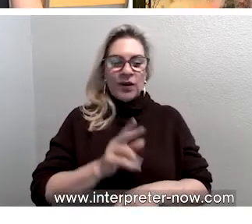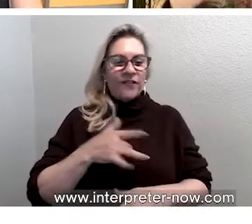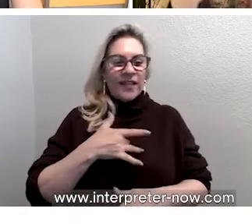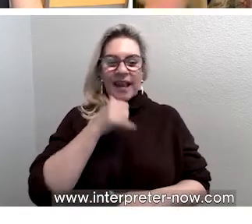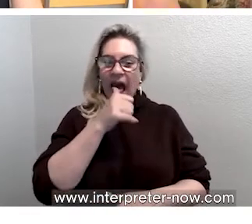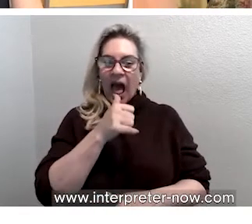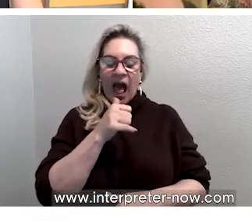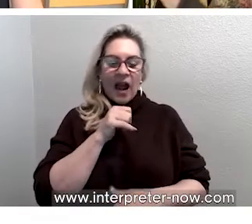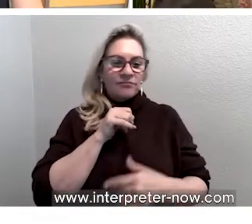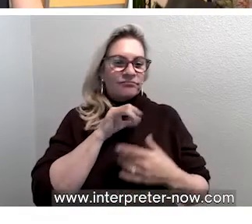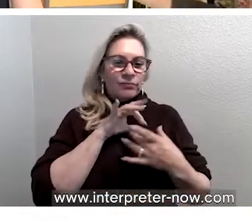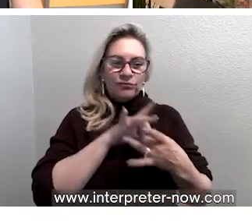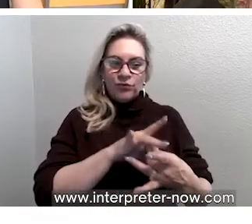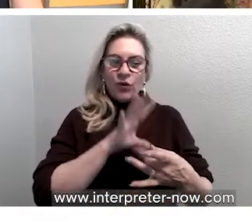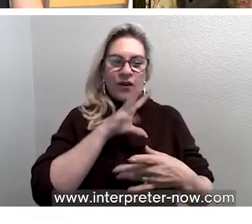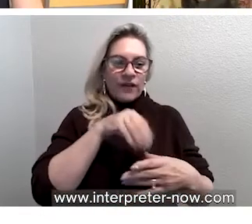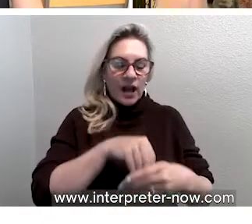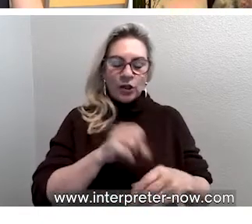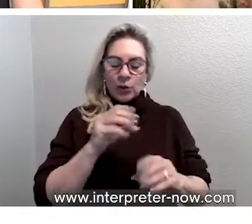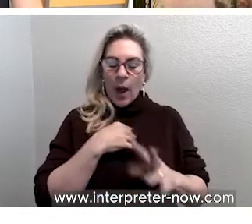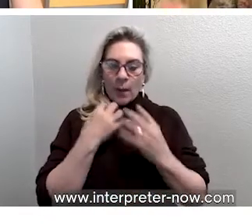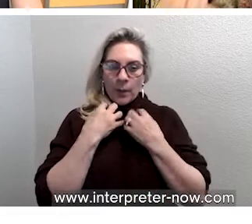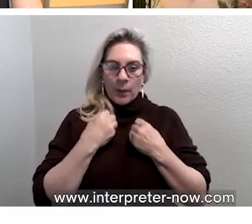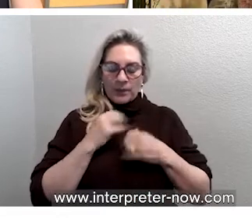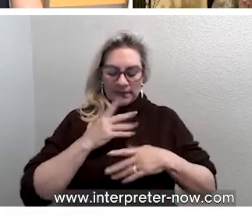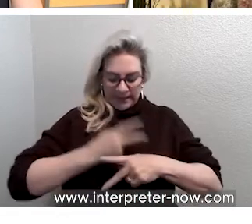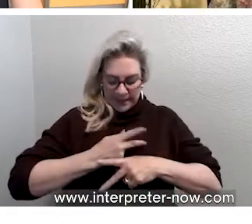So, I'm going to preserve my basic necessities of life.